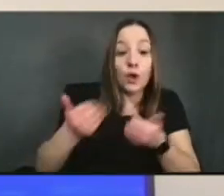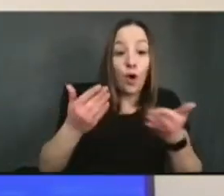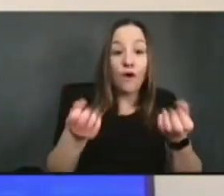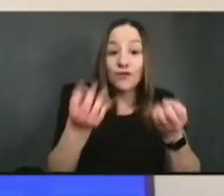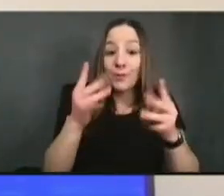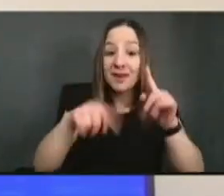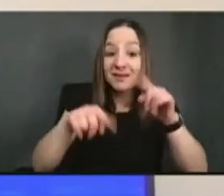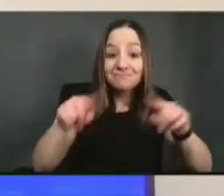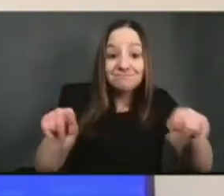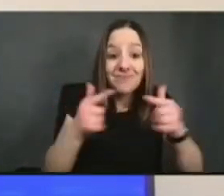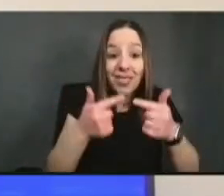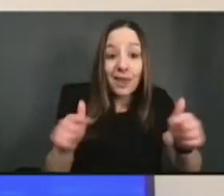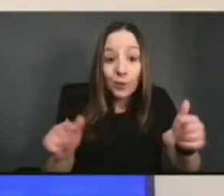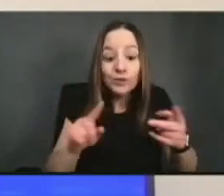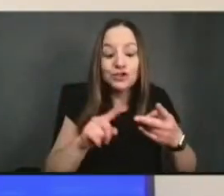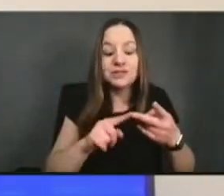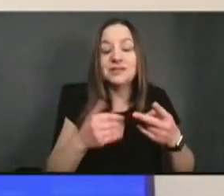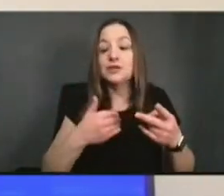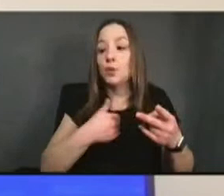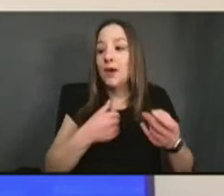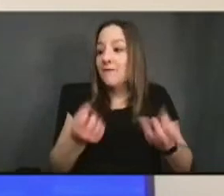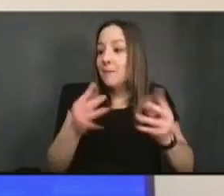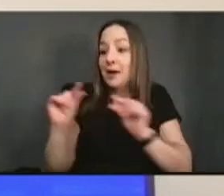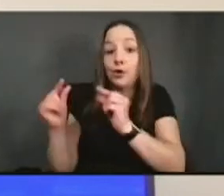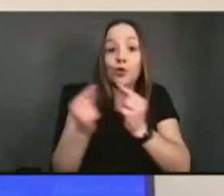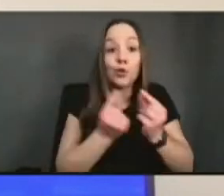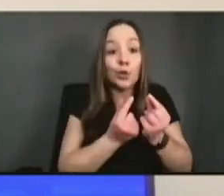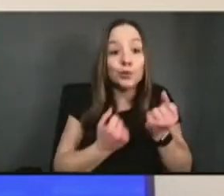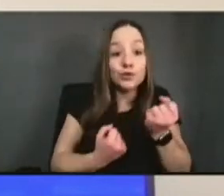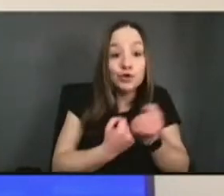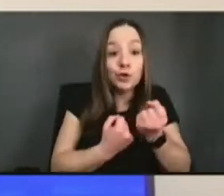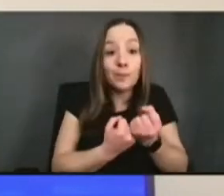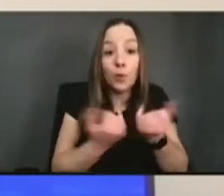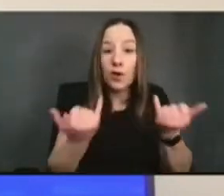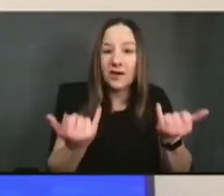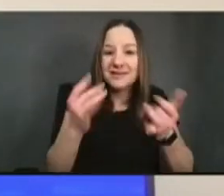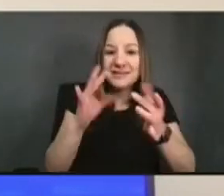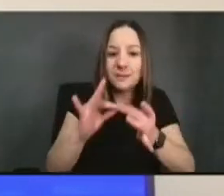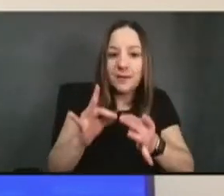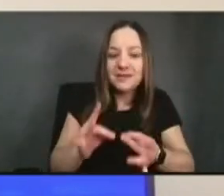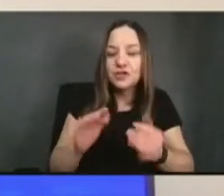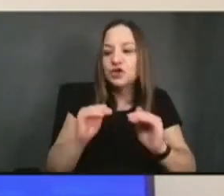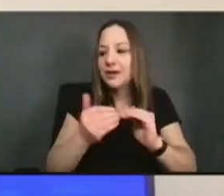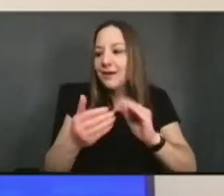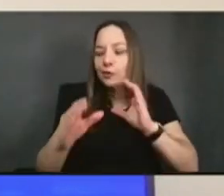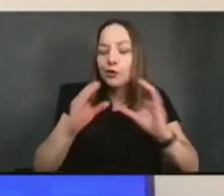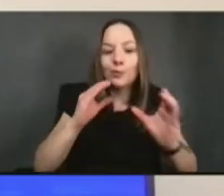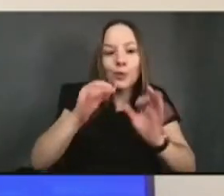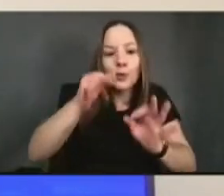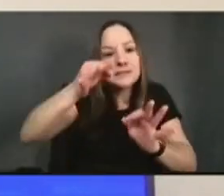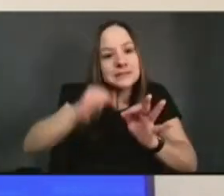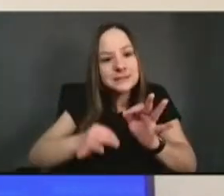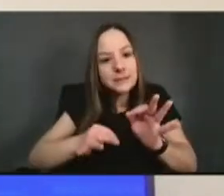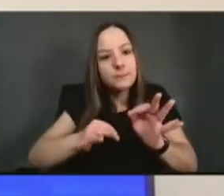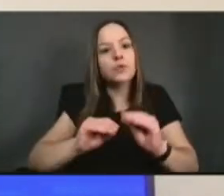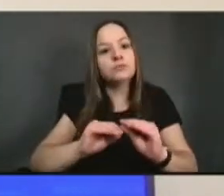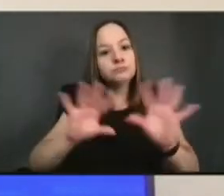things in multiple languages. We meet with cross functional groups who help us with our messaging. Help us to understand